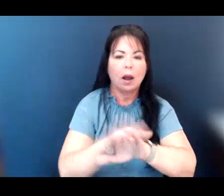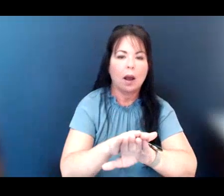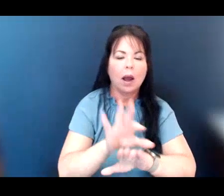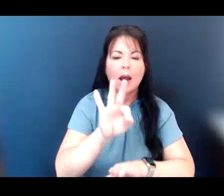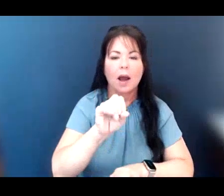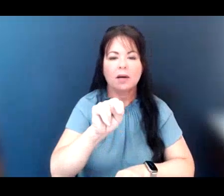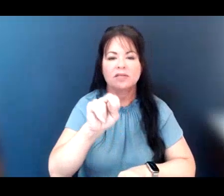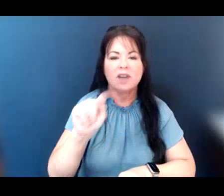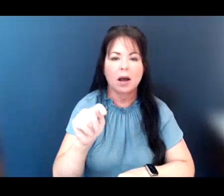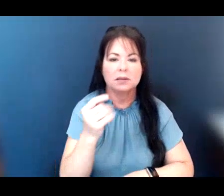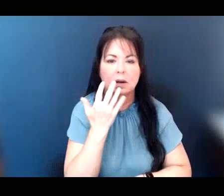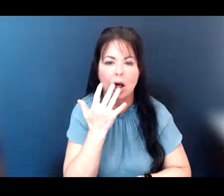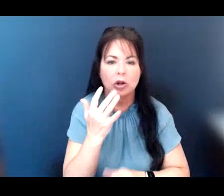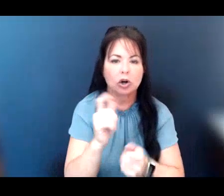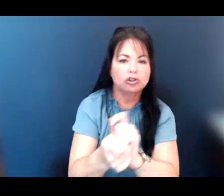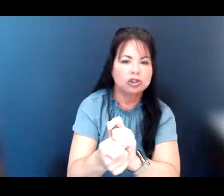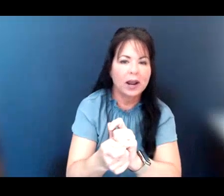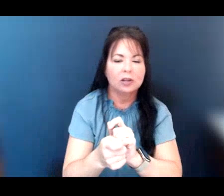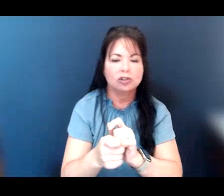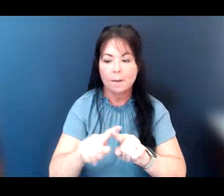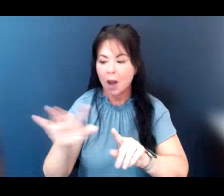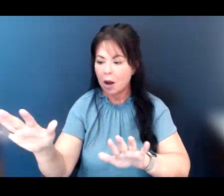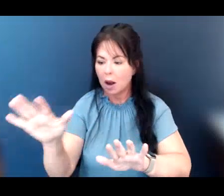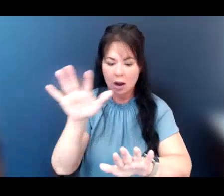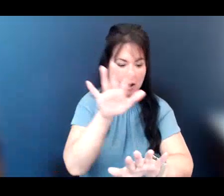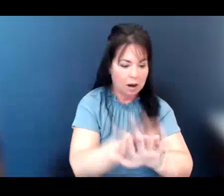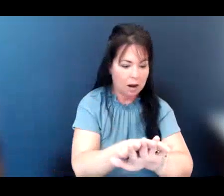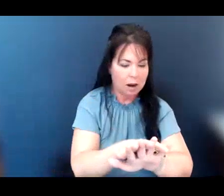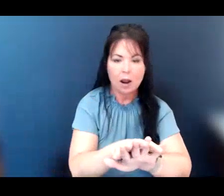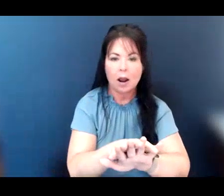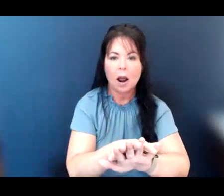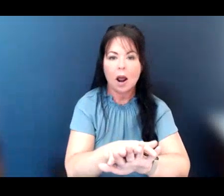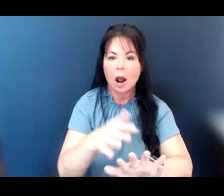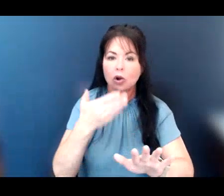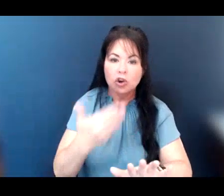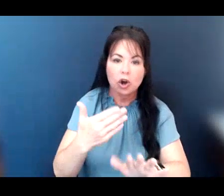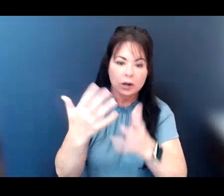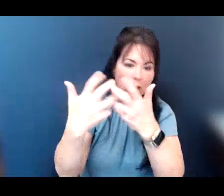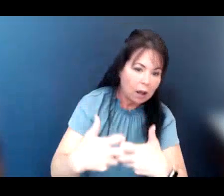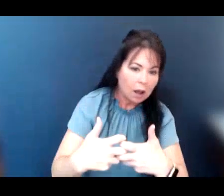But it often doesn't run well with assistive technologies, such as a screen reader. So the overlay is adding a layer